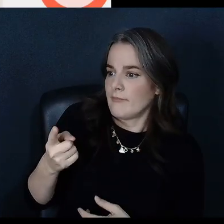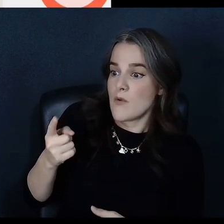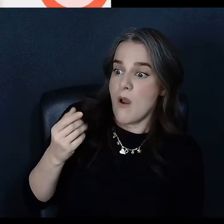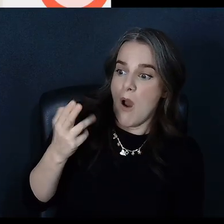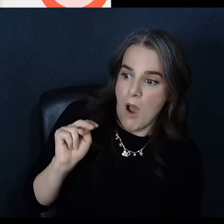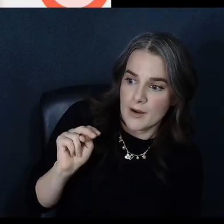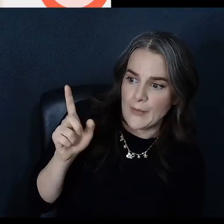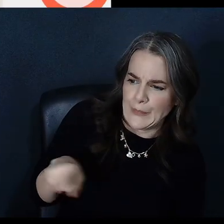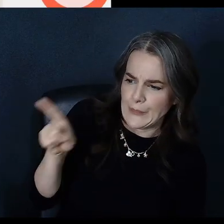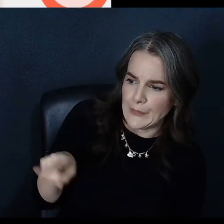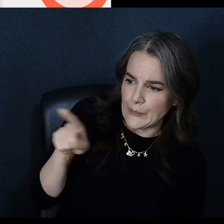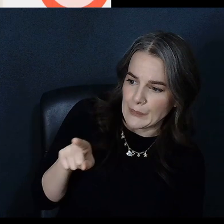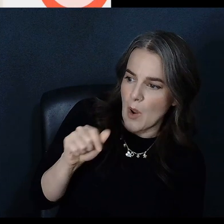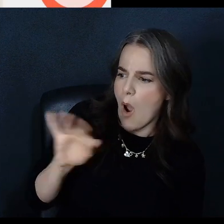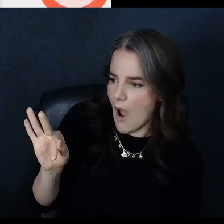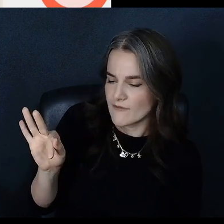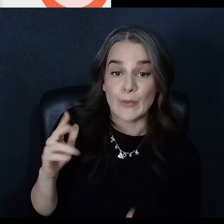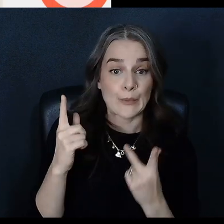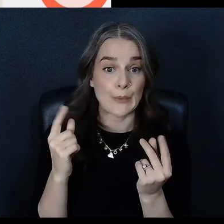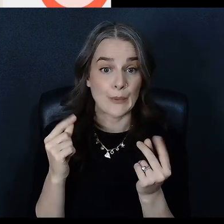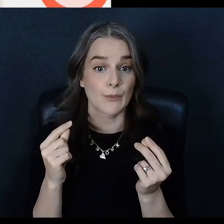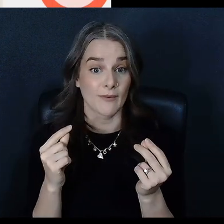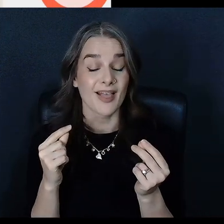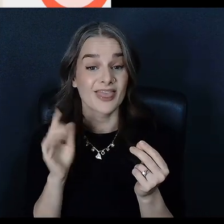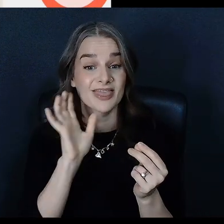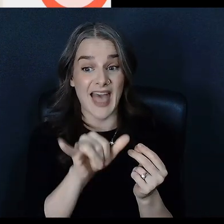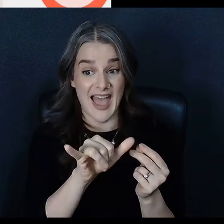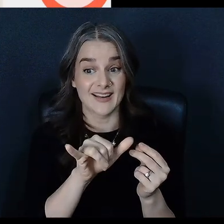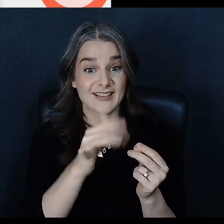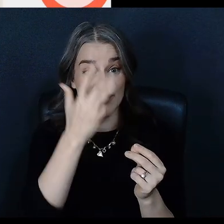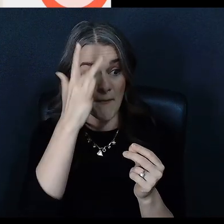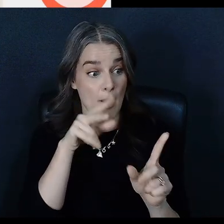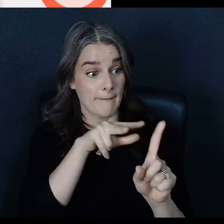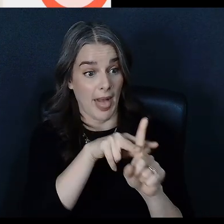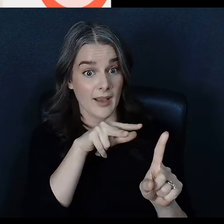and then connect my Alexa to that plug to control that item.